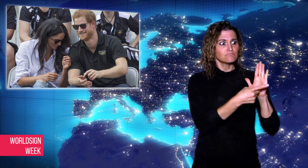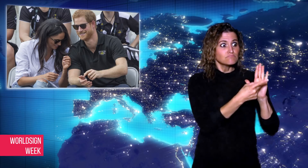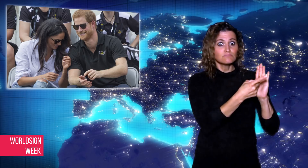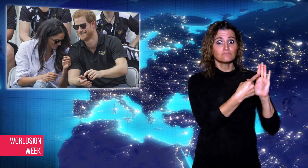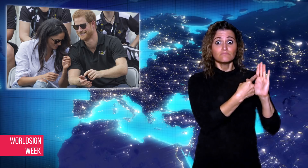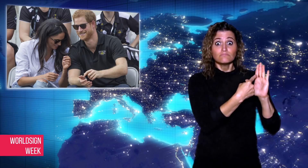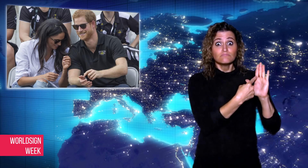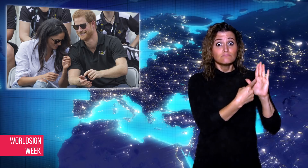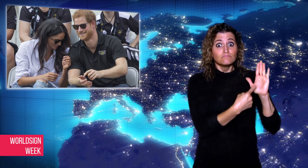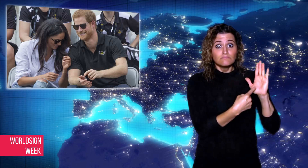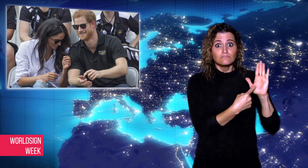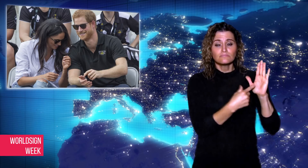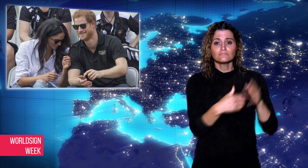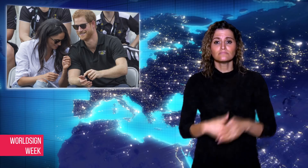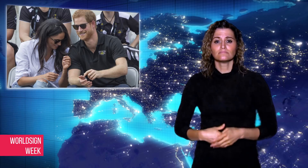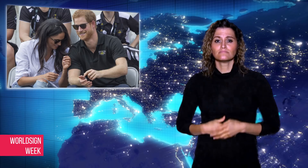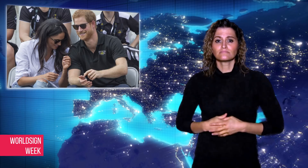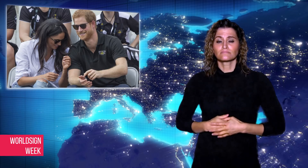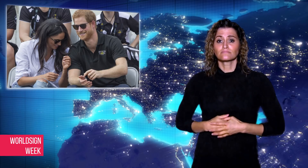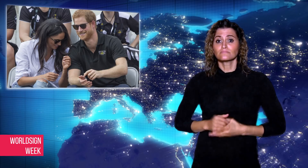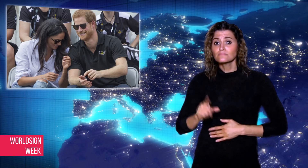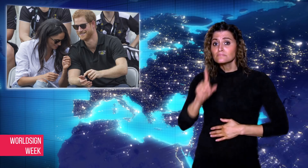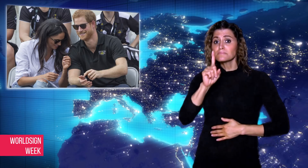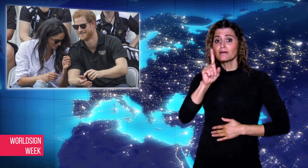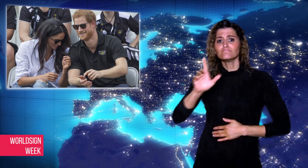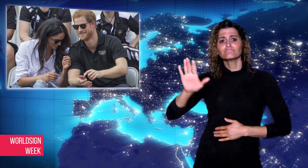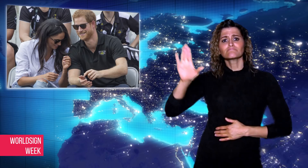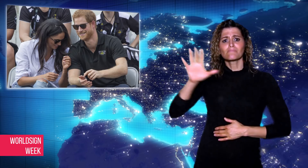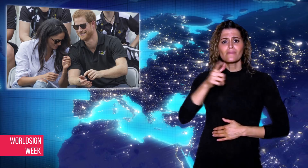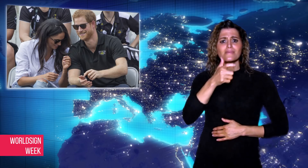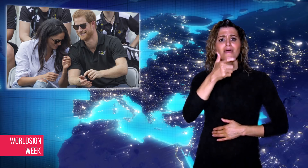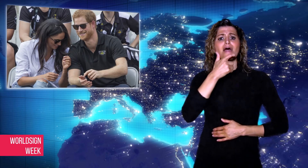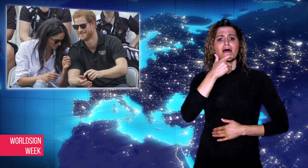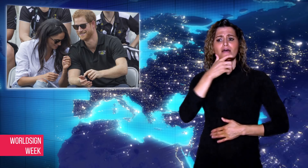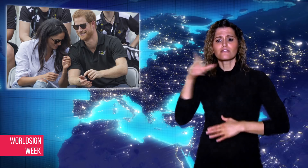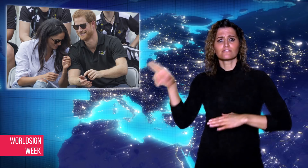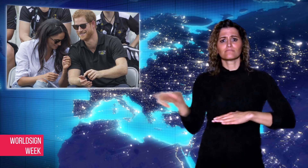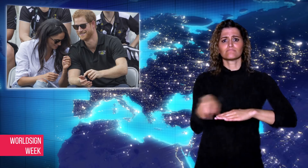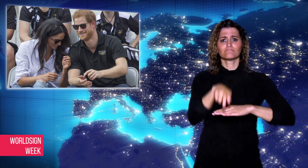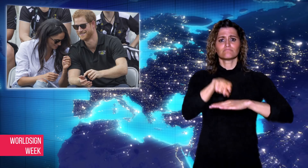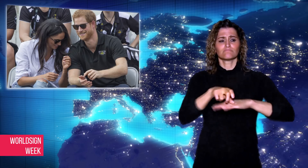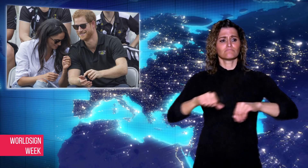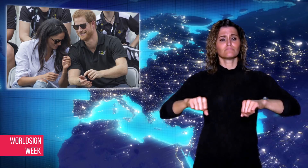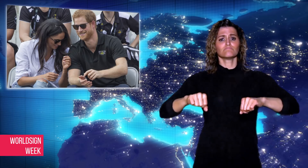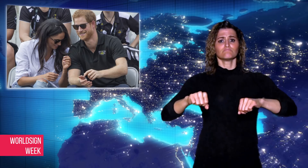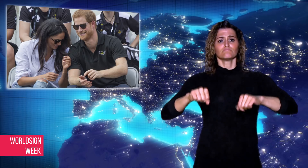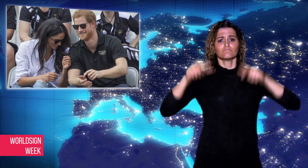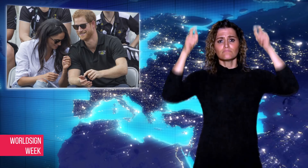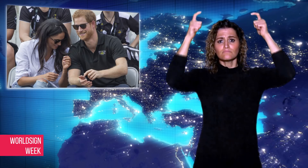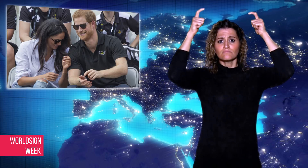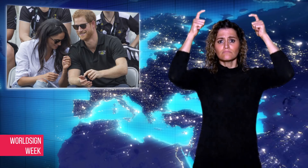Harry is fifth in line to the British